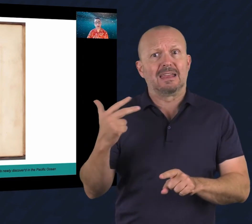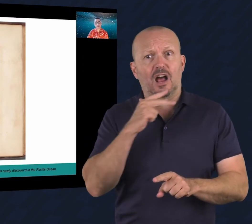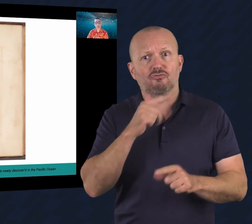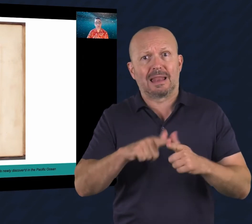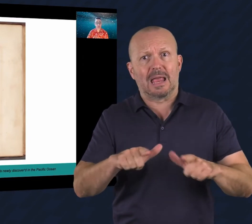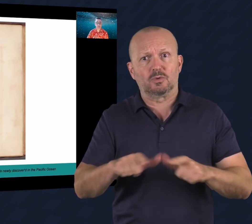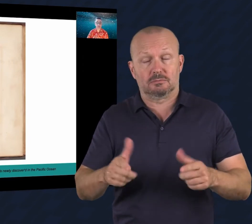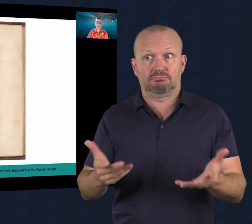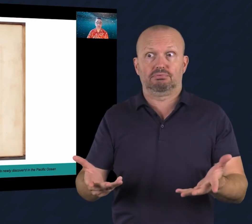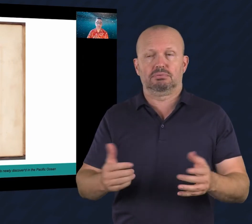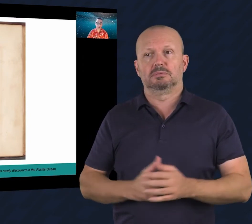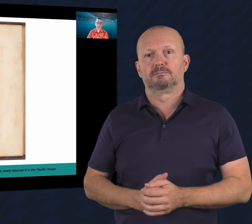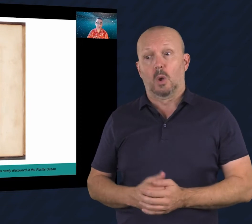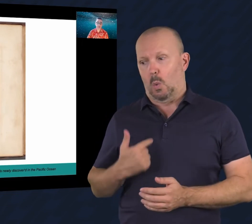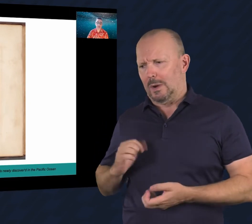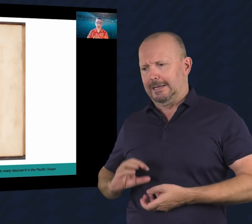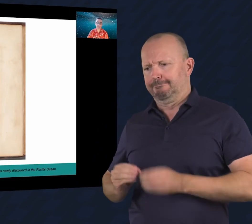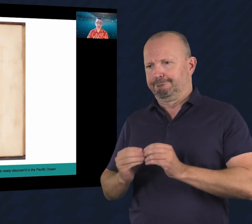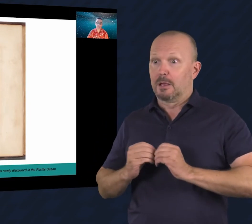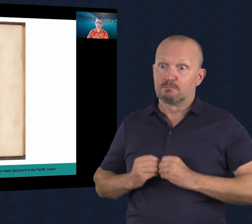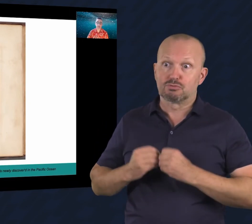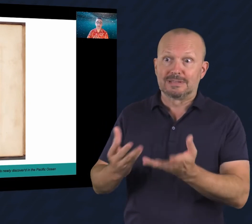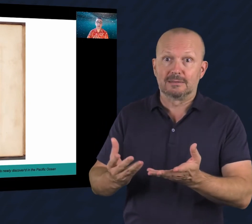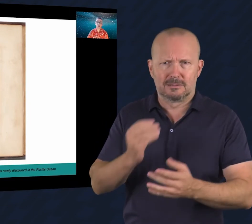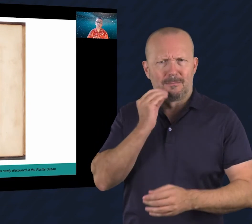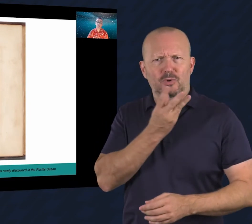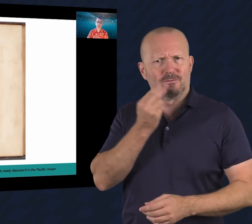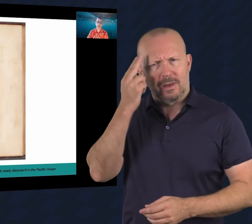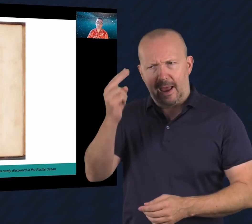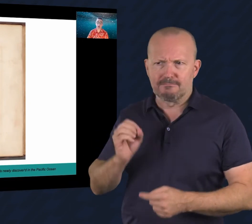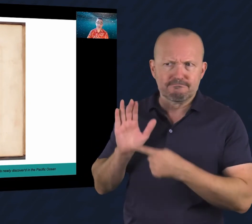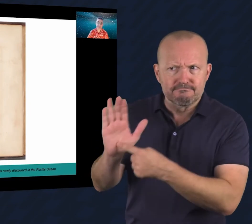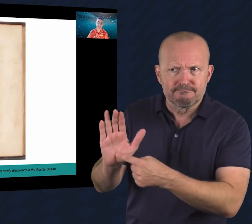We presented what we thought was a beautiful name to the co-design group, and were then told that it was too Polynesian